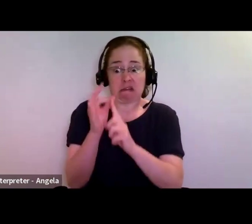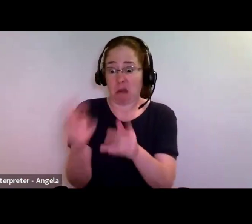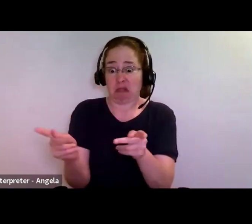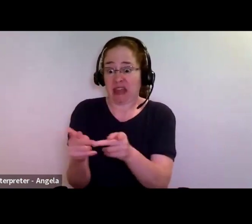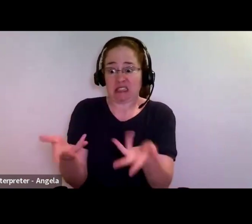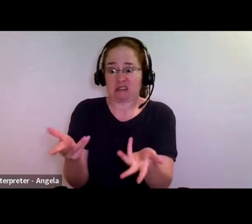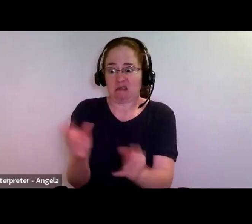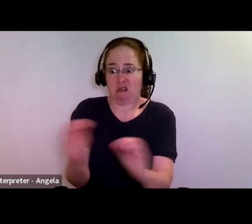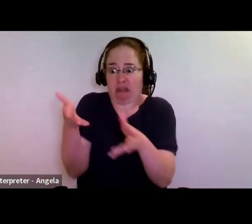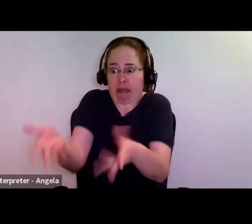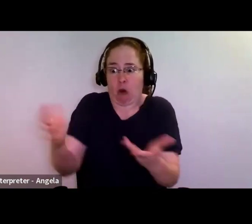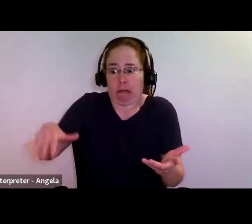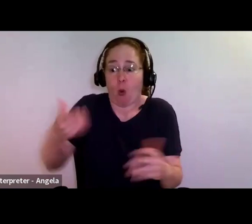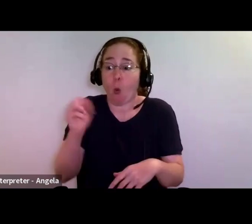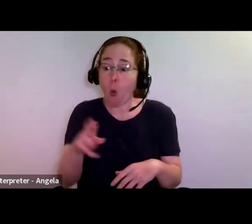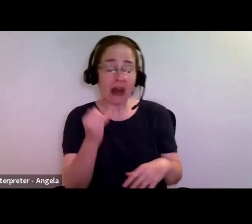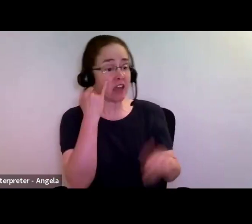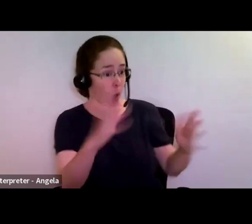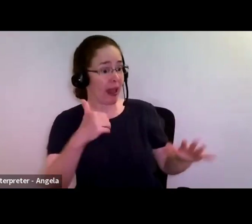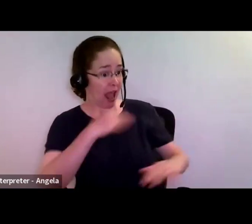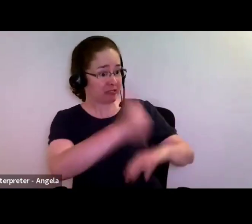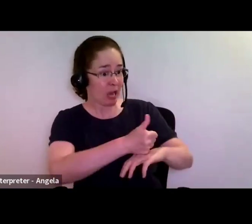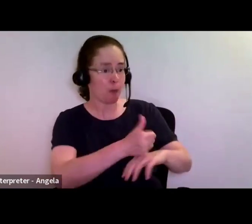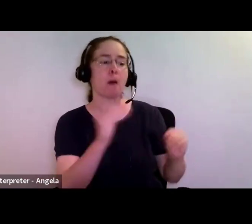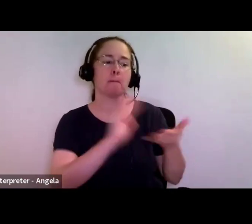strengthen it in places where it does. And by infrastructure,